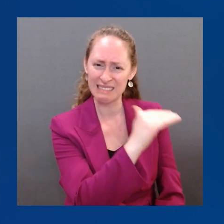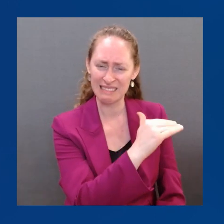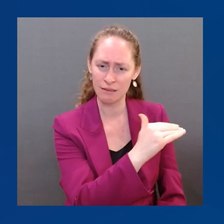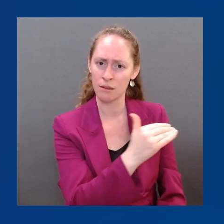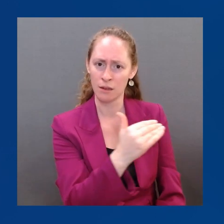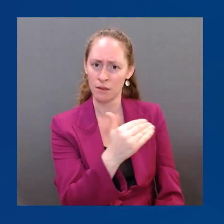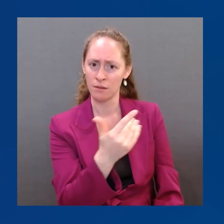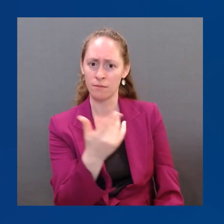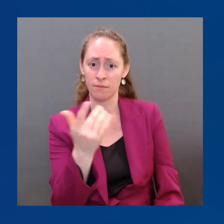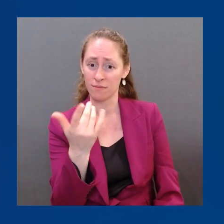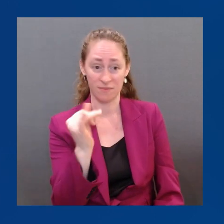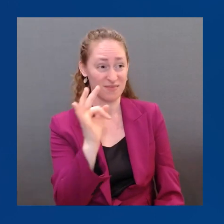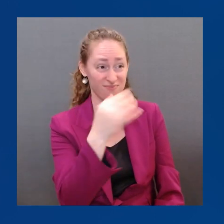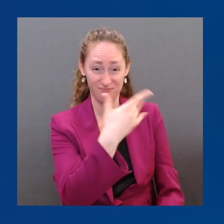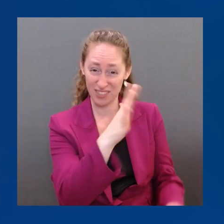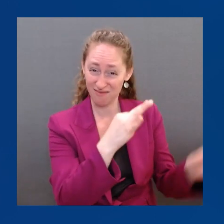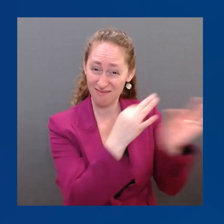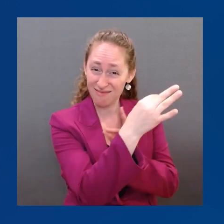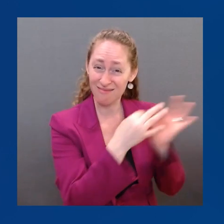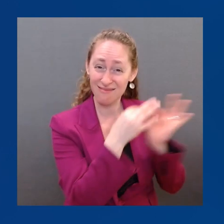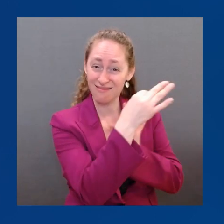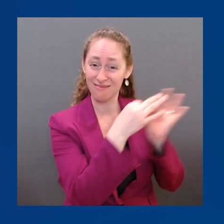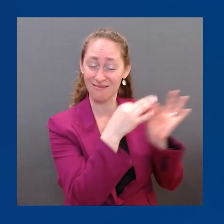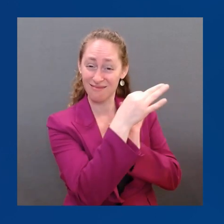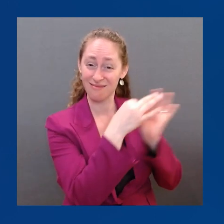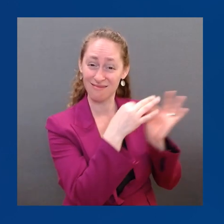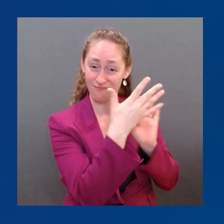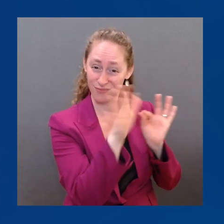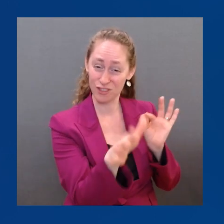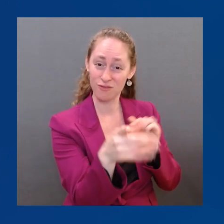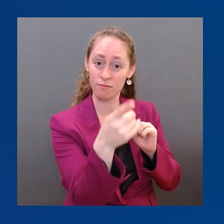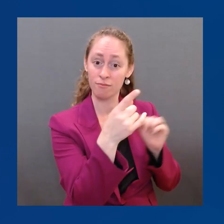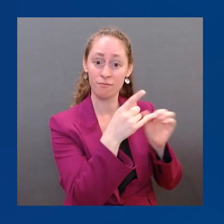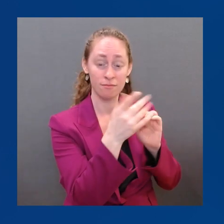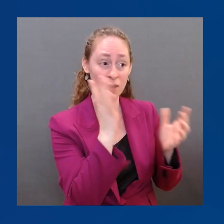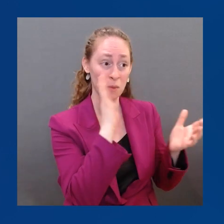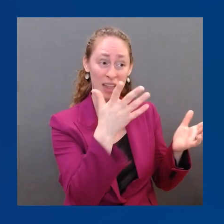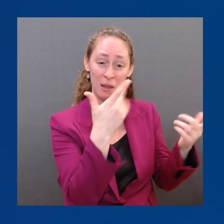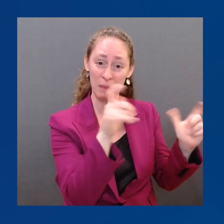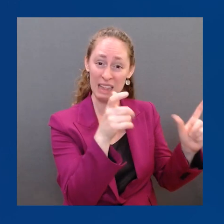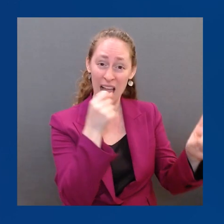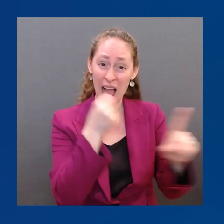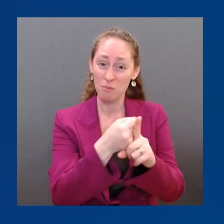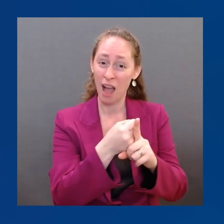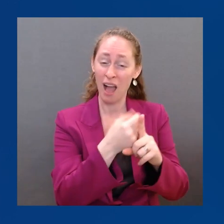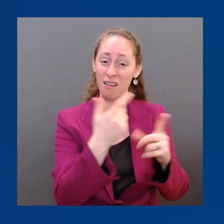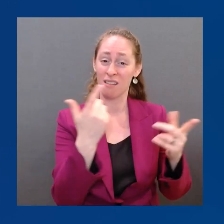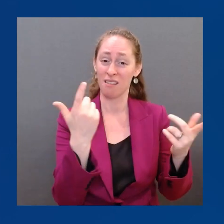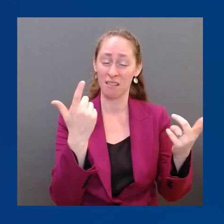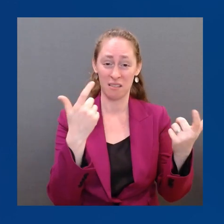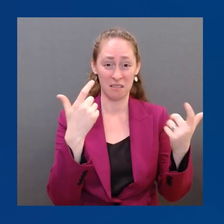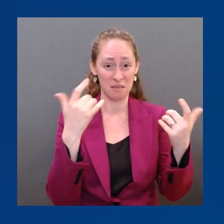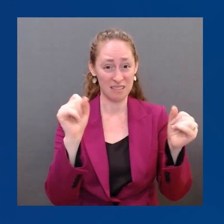I mean, those are big numbers to be tossing around at a time when you're trying to get Congress to act. Dr. Jha: Well, I don't know if anybody else